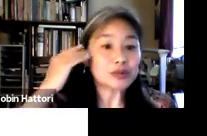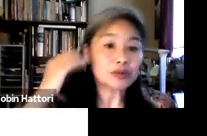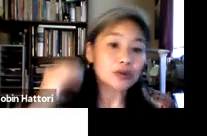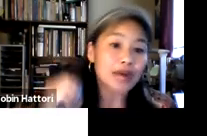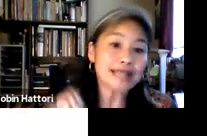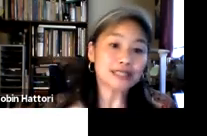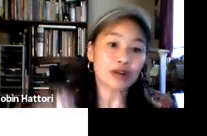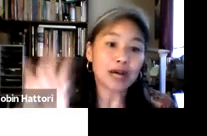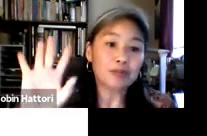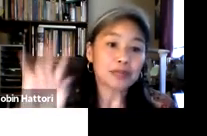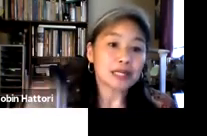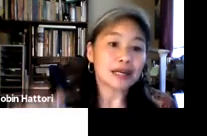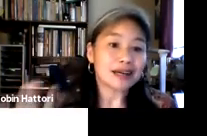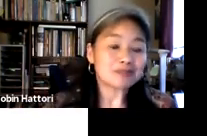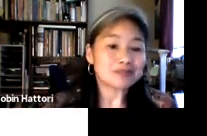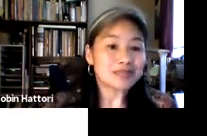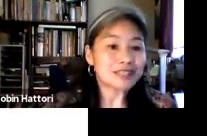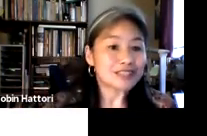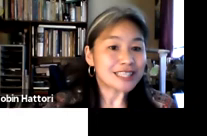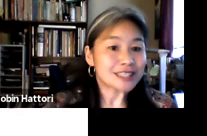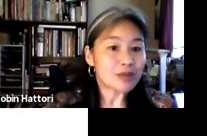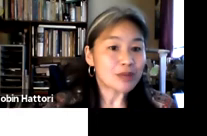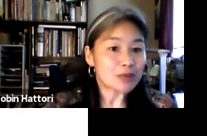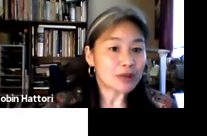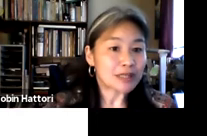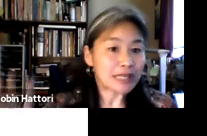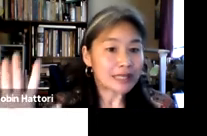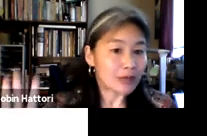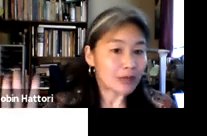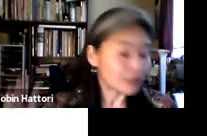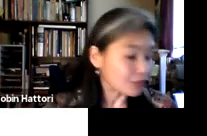about how they describe this portion of history. So I'm going